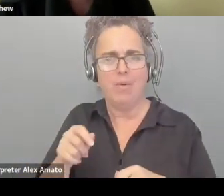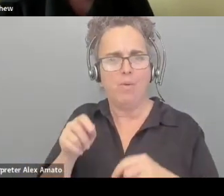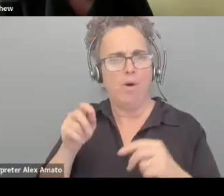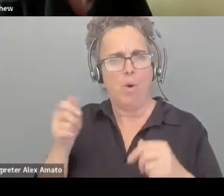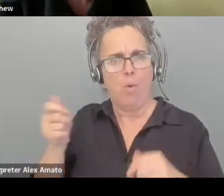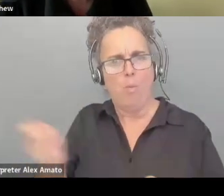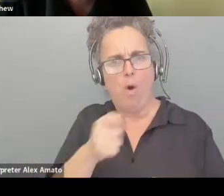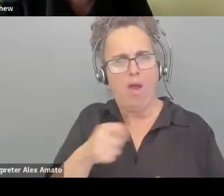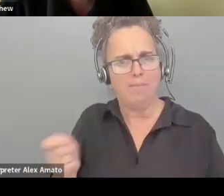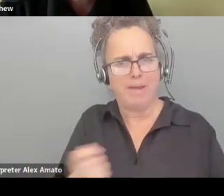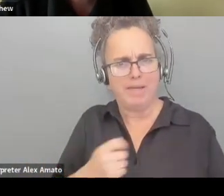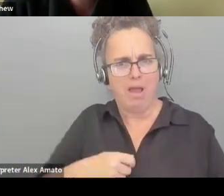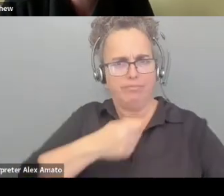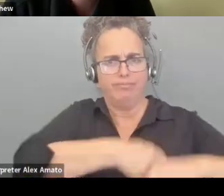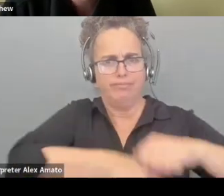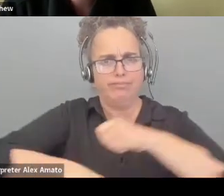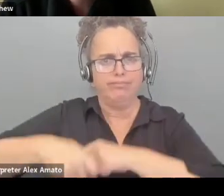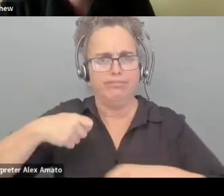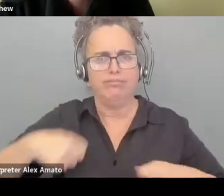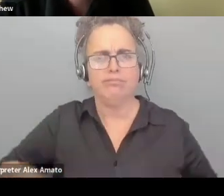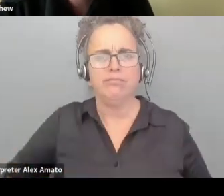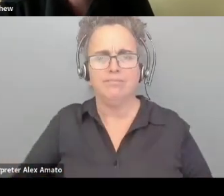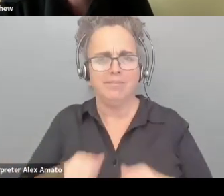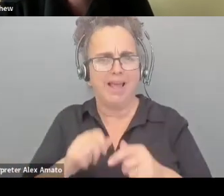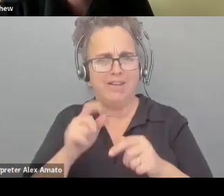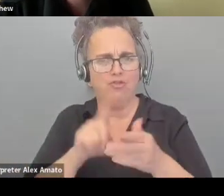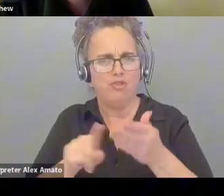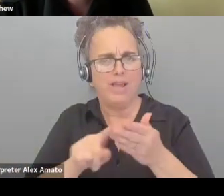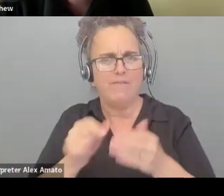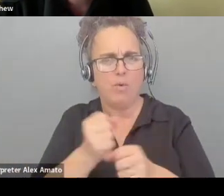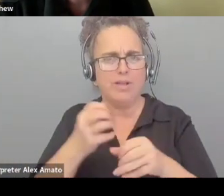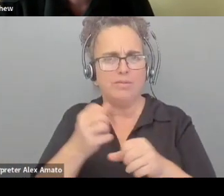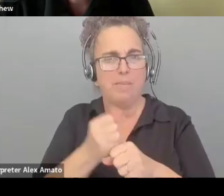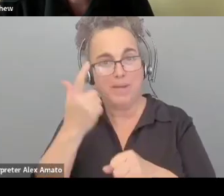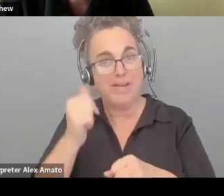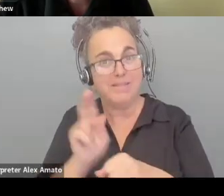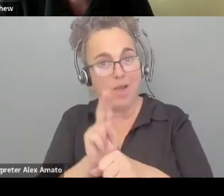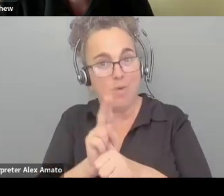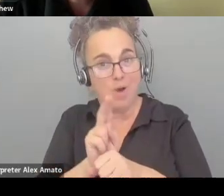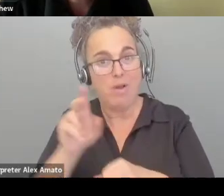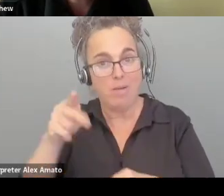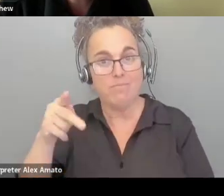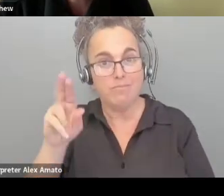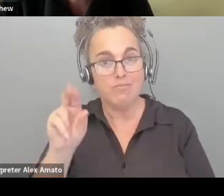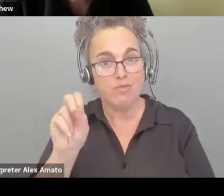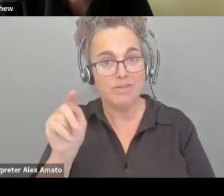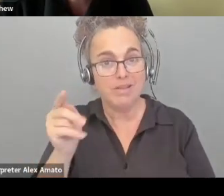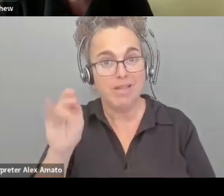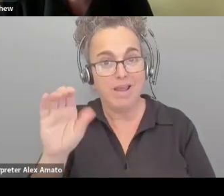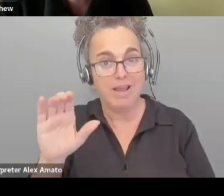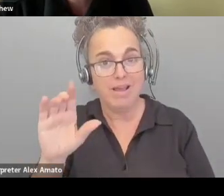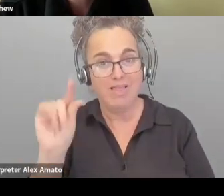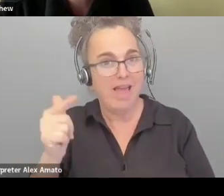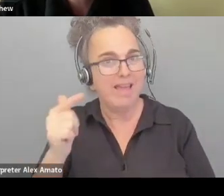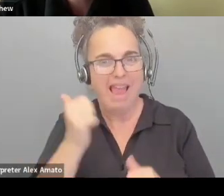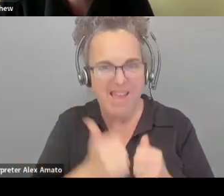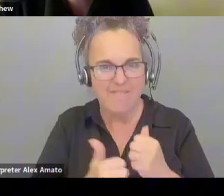for explosive material because I wear a prosthetic leg. Every single time. Like what it means to be disabled